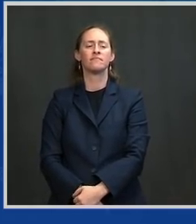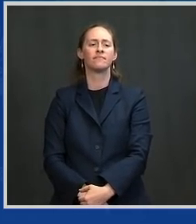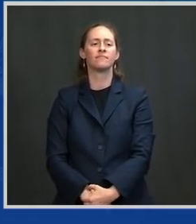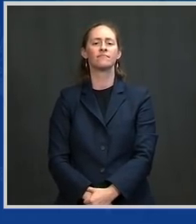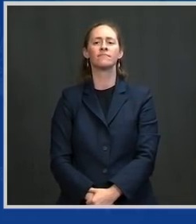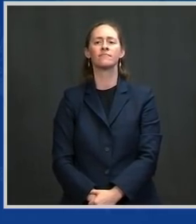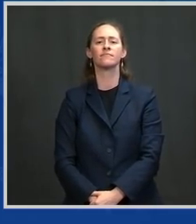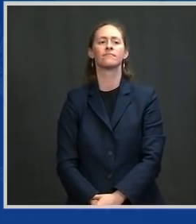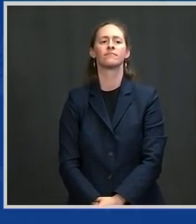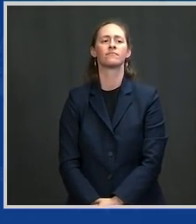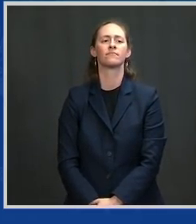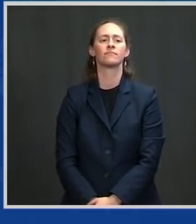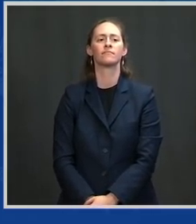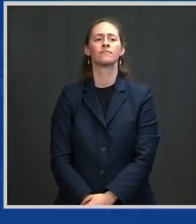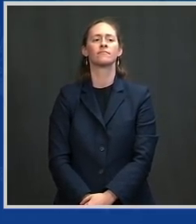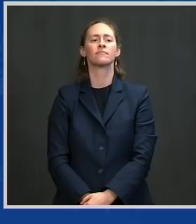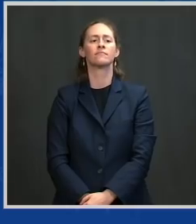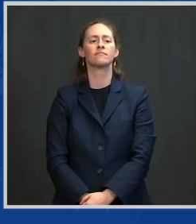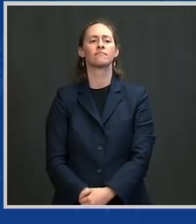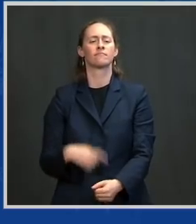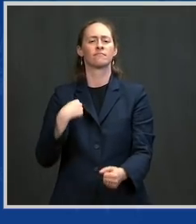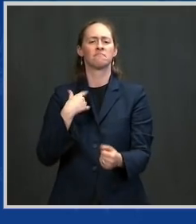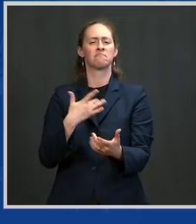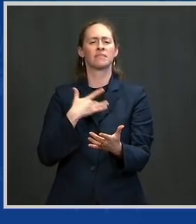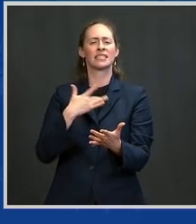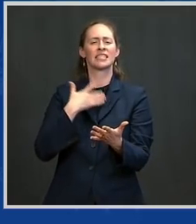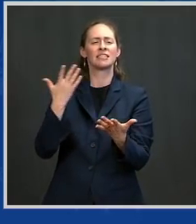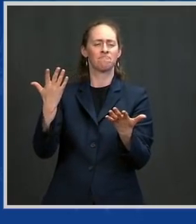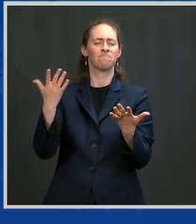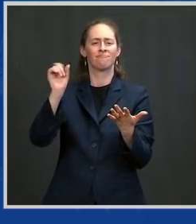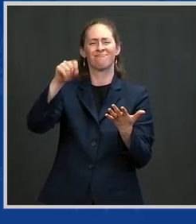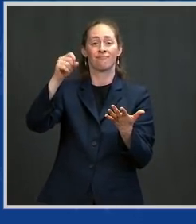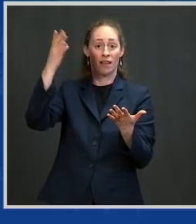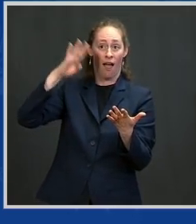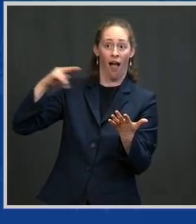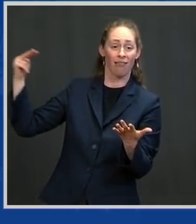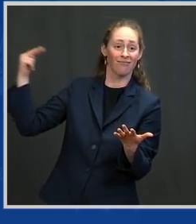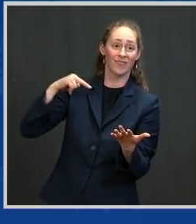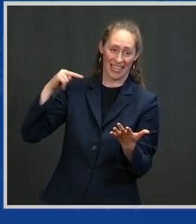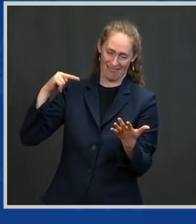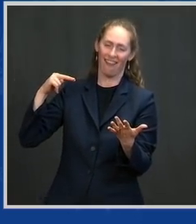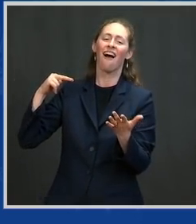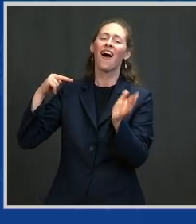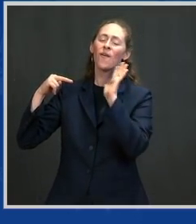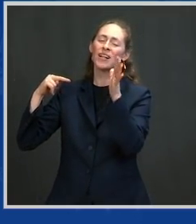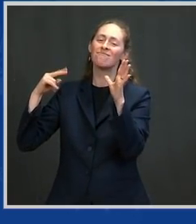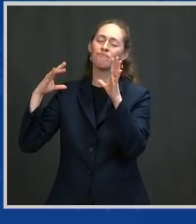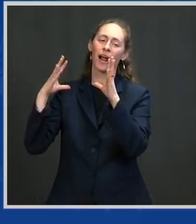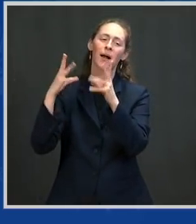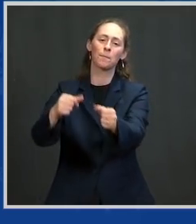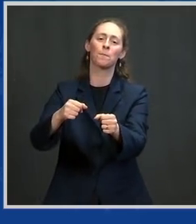that, God willing, we're going to be making progress, and there's going to be a coalescing of a lot of Republicans, particularly younger